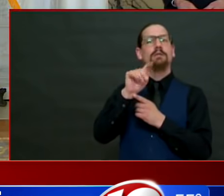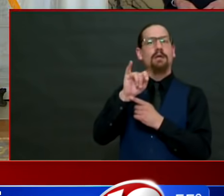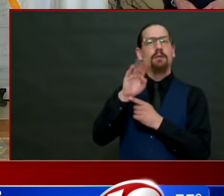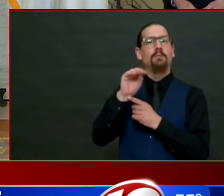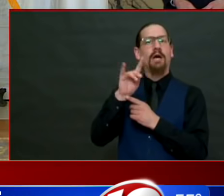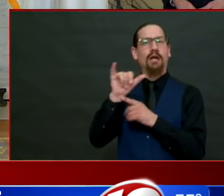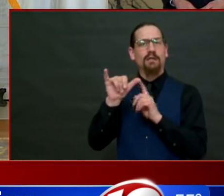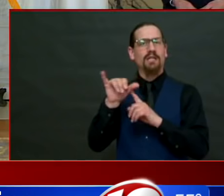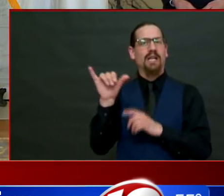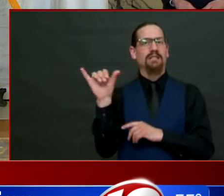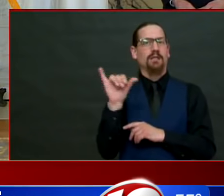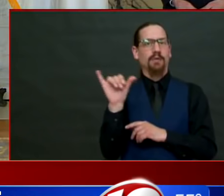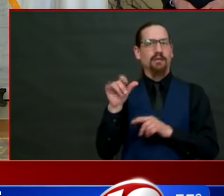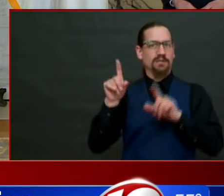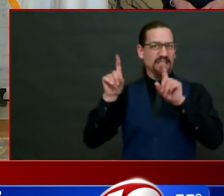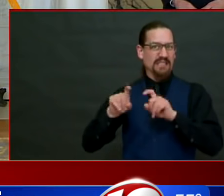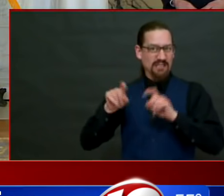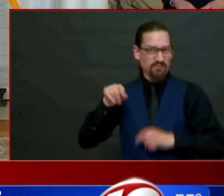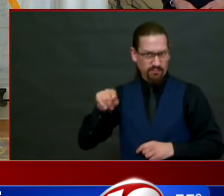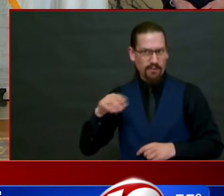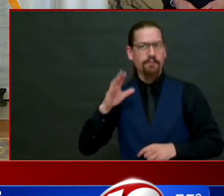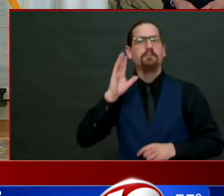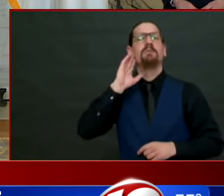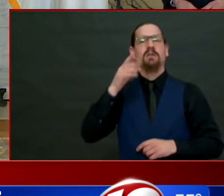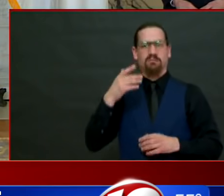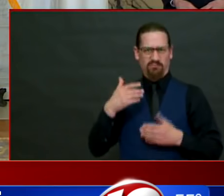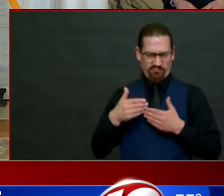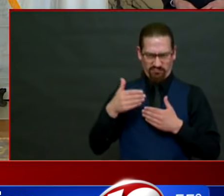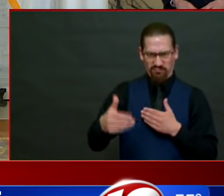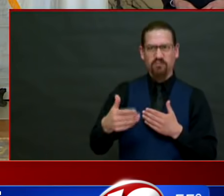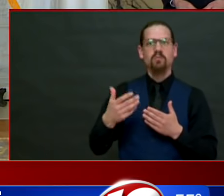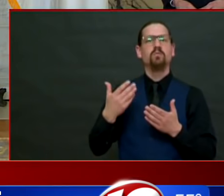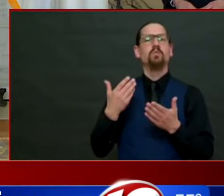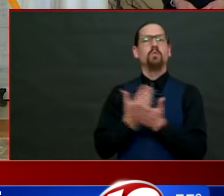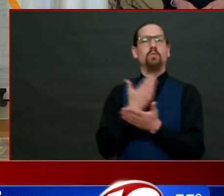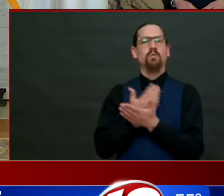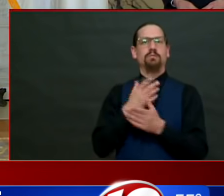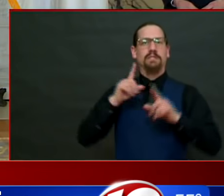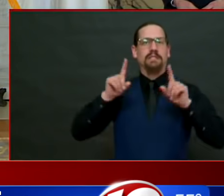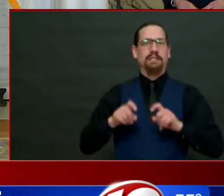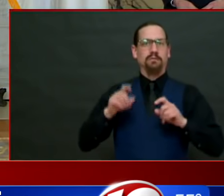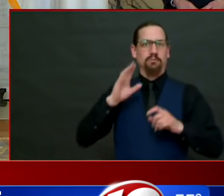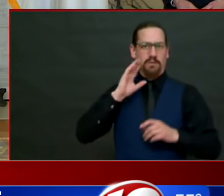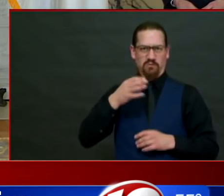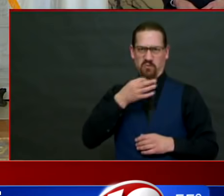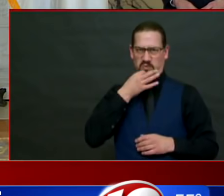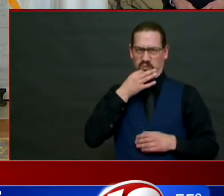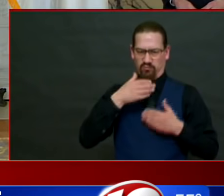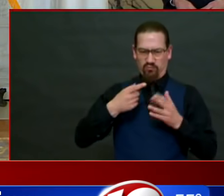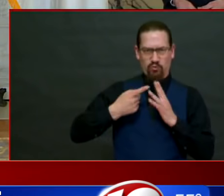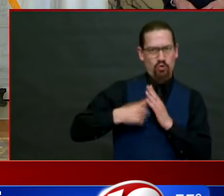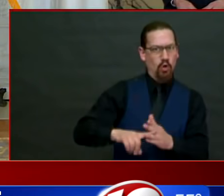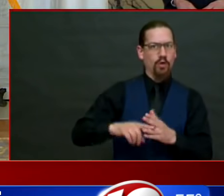I WANT TO TALK ABOUT ANTIBODY BLOOD TESTING. DR. ALEXANDER SCOTT ANNOUNCED WE